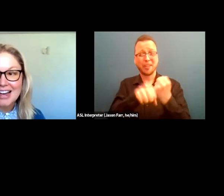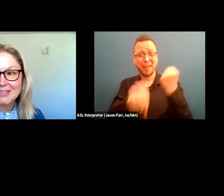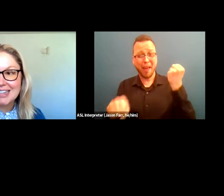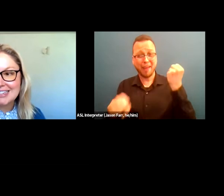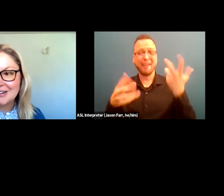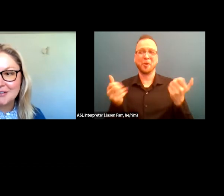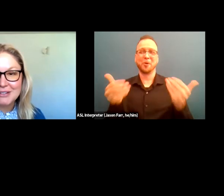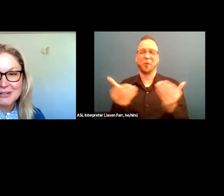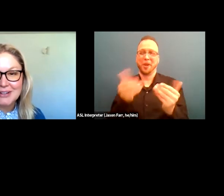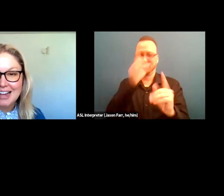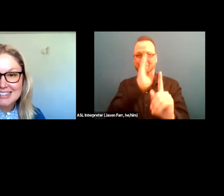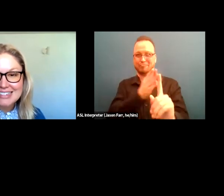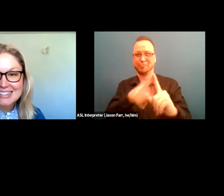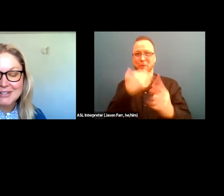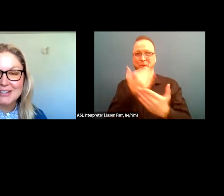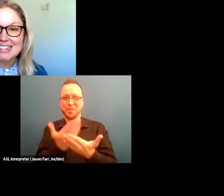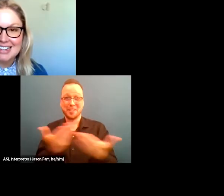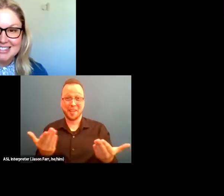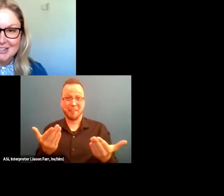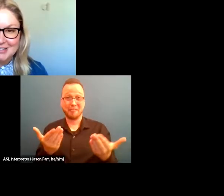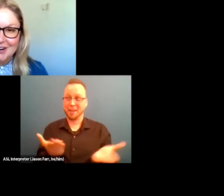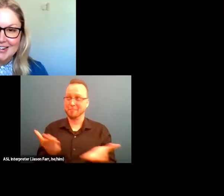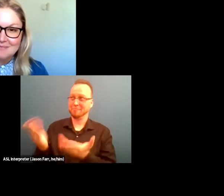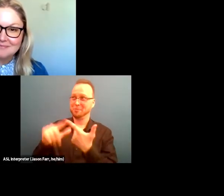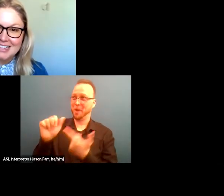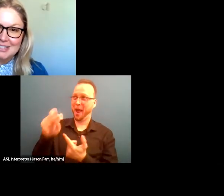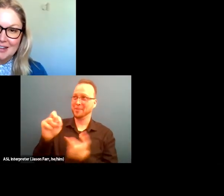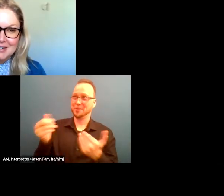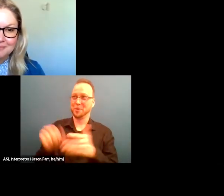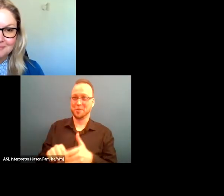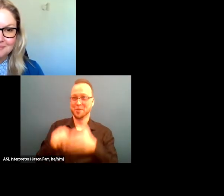and I will hand it over to Allison to get today's session started, thanks so much.